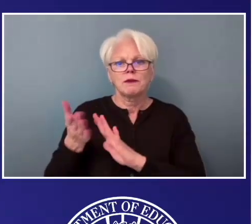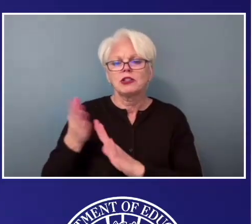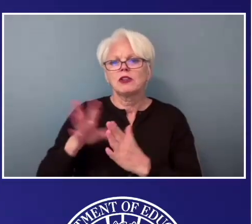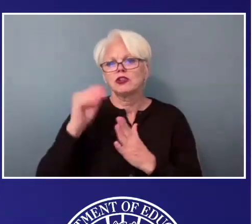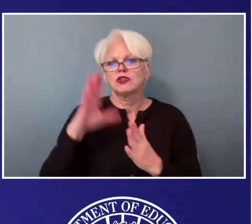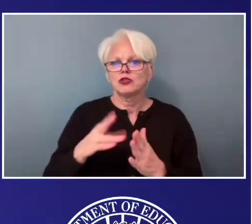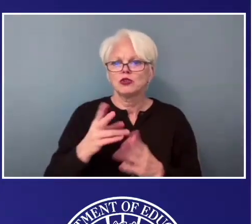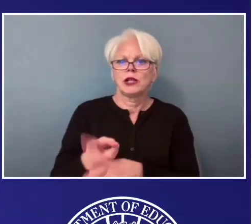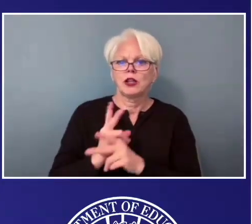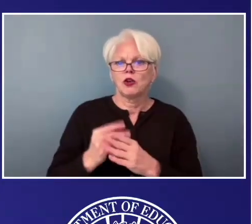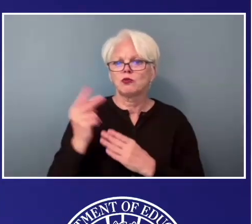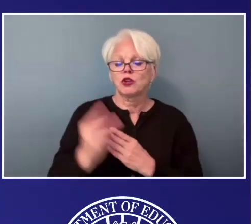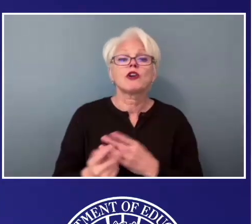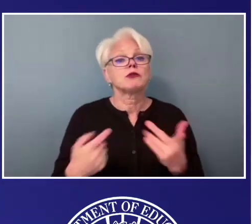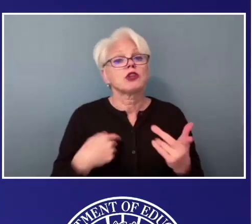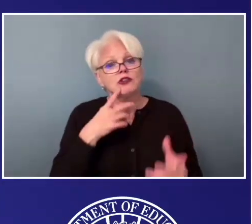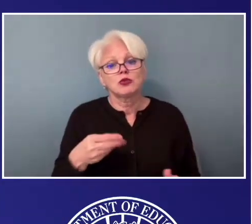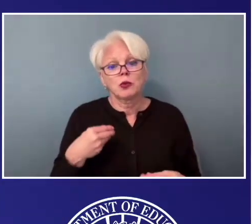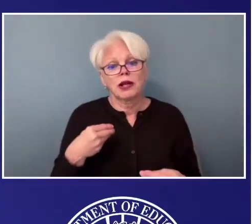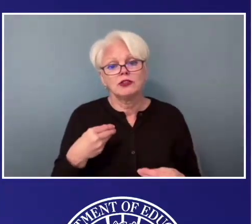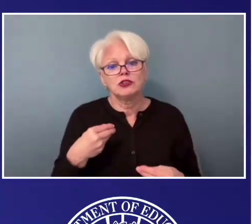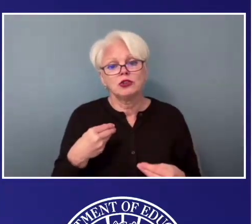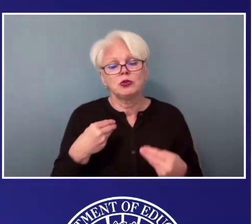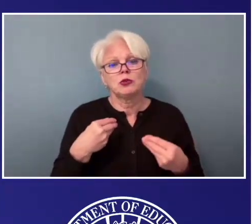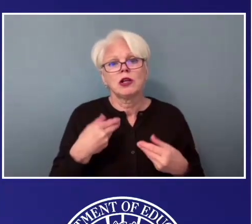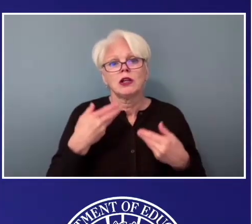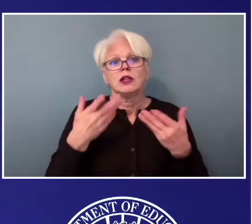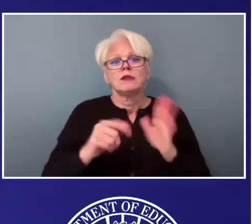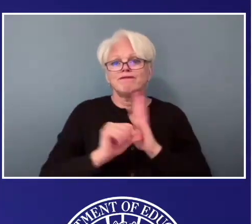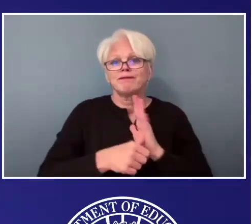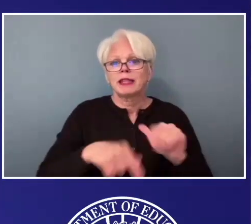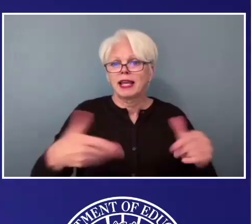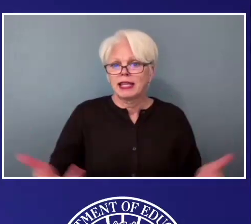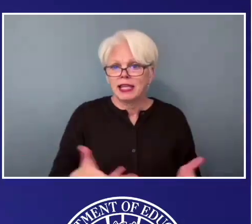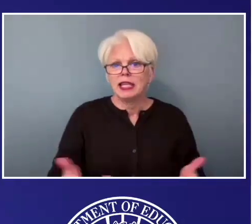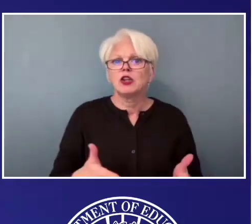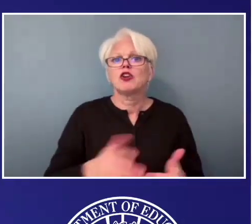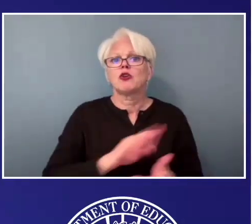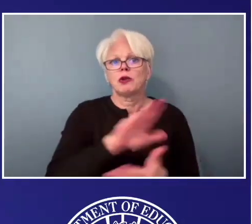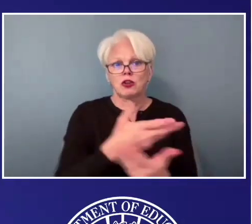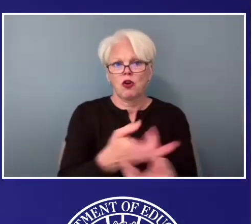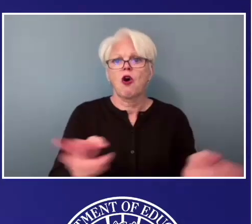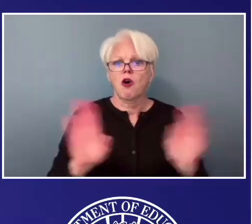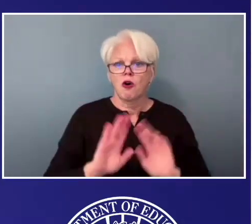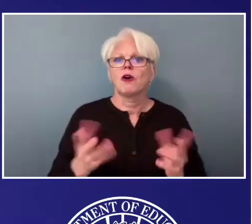flag that here with the whole table before we closed down all of the open things under